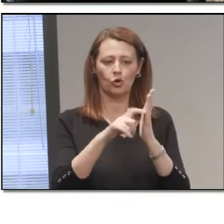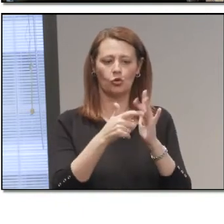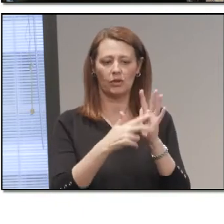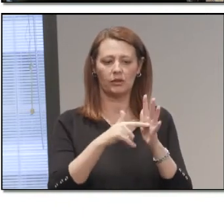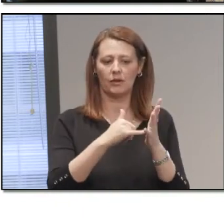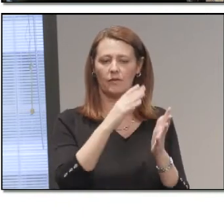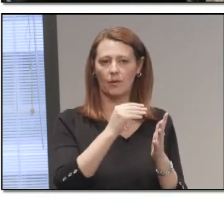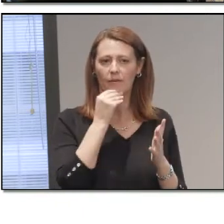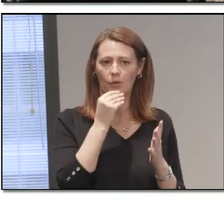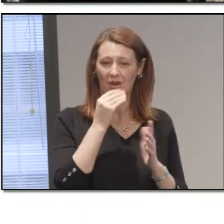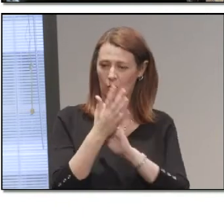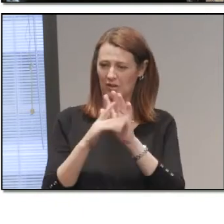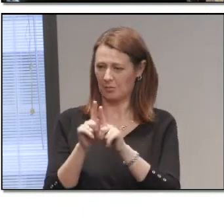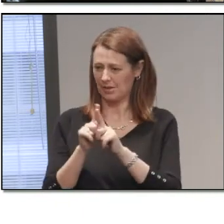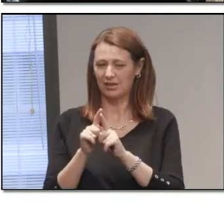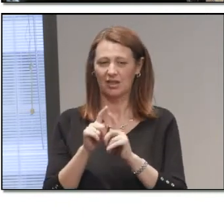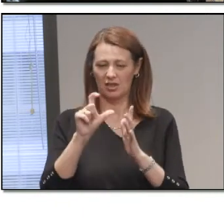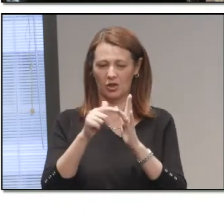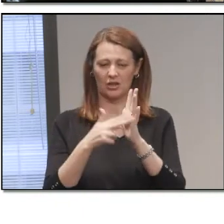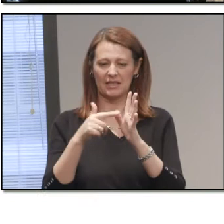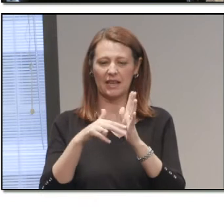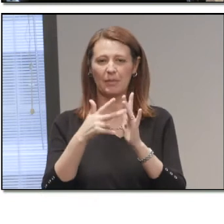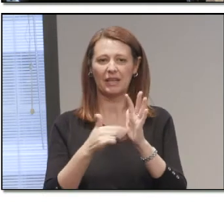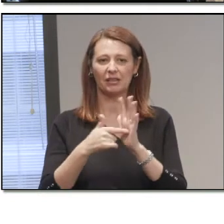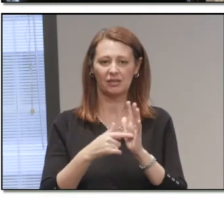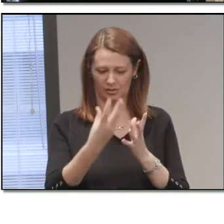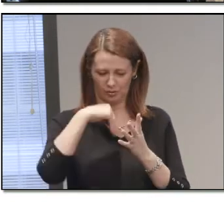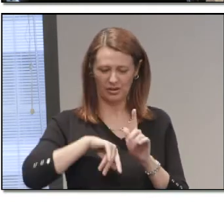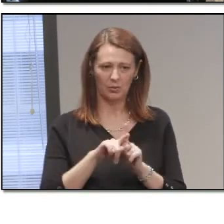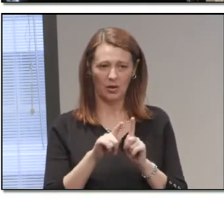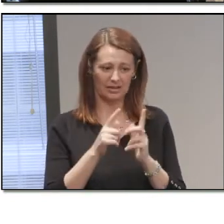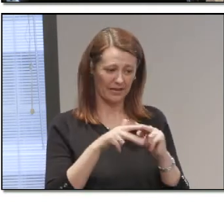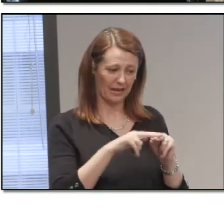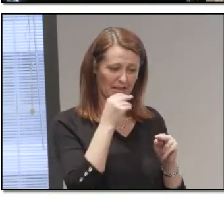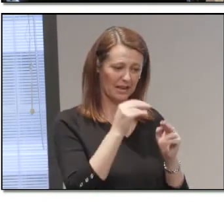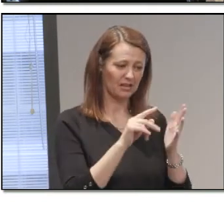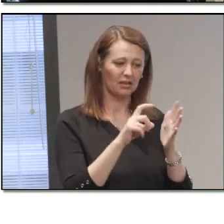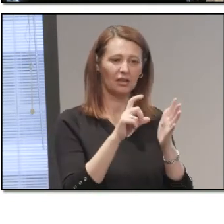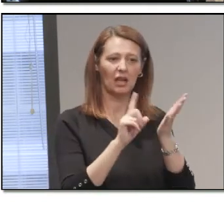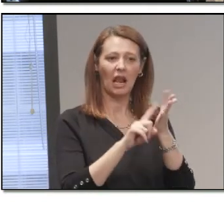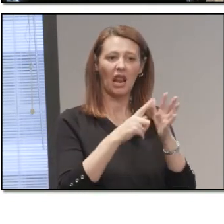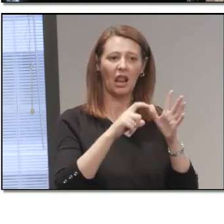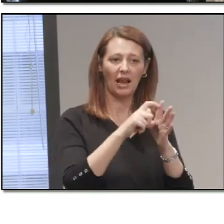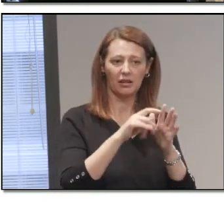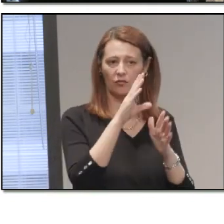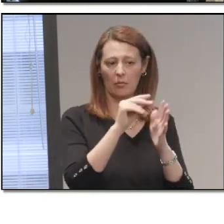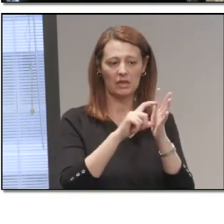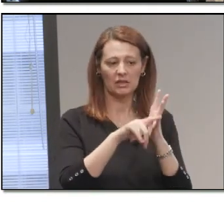contaminants, so if they happen to eat lead which is in dust or in paint, they will absorb